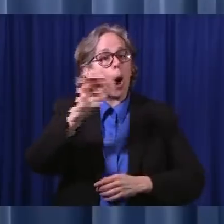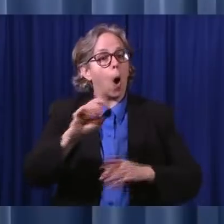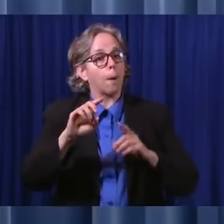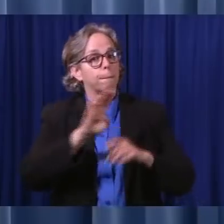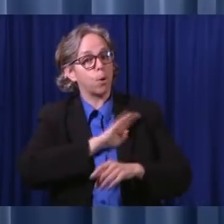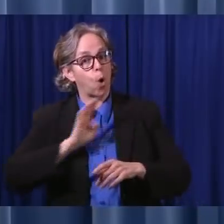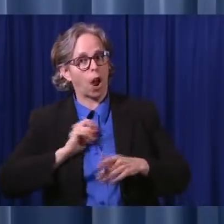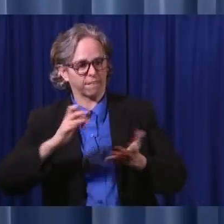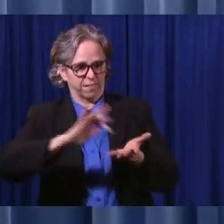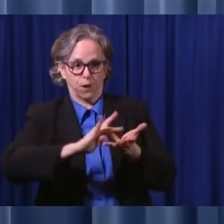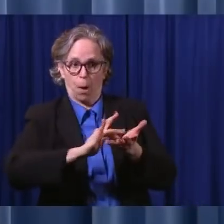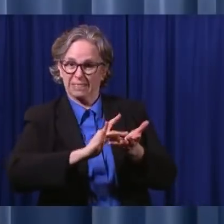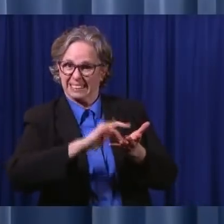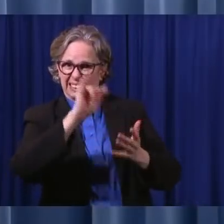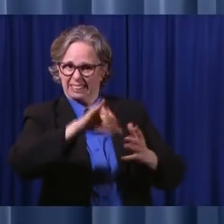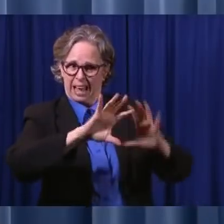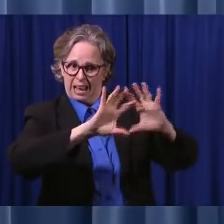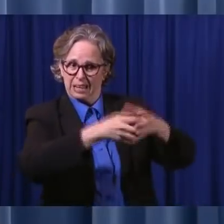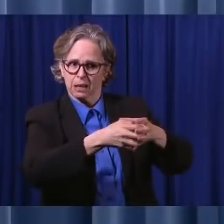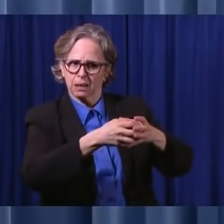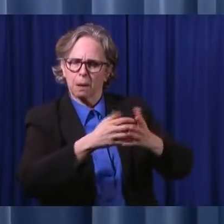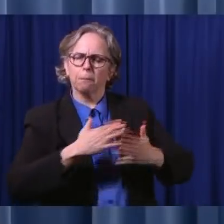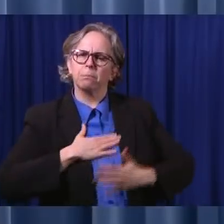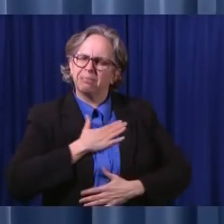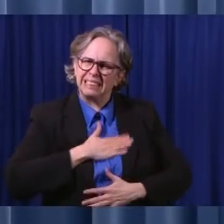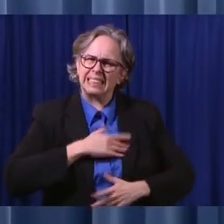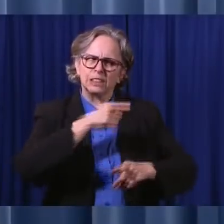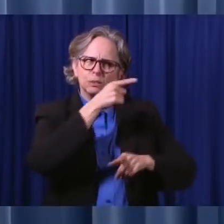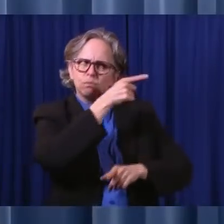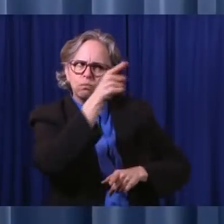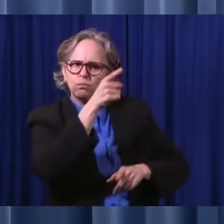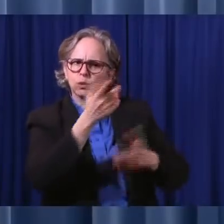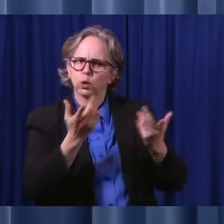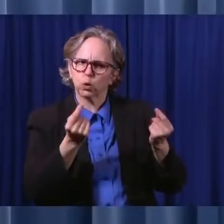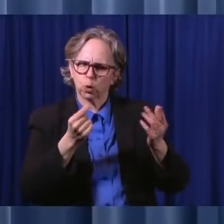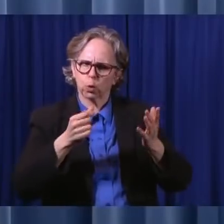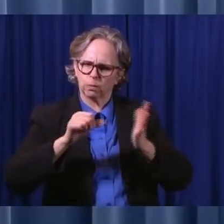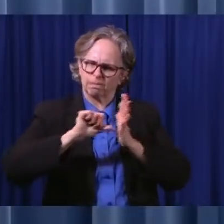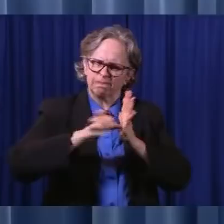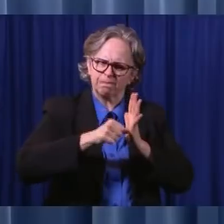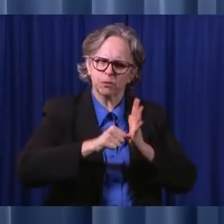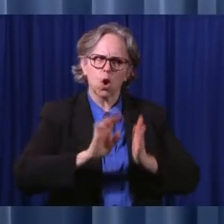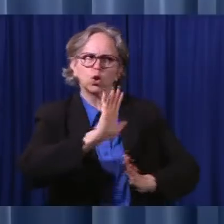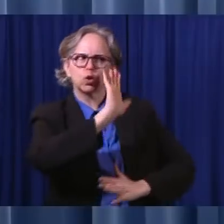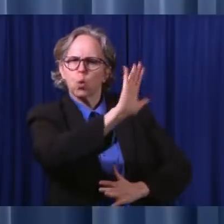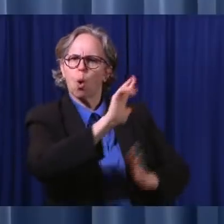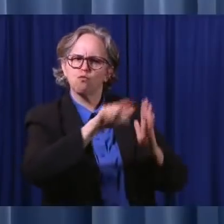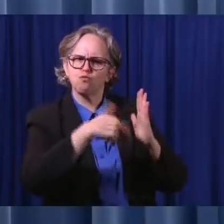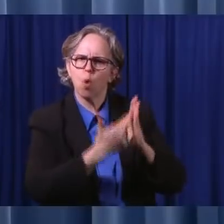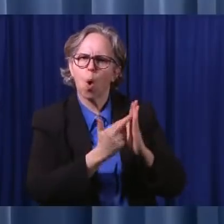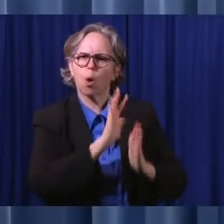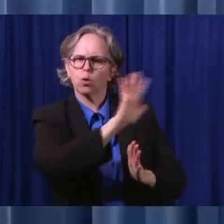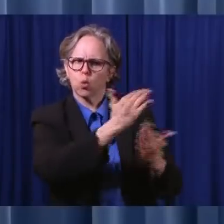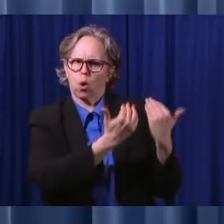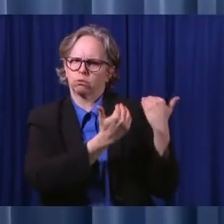SINGLE DAY. THAT'S WHY I ASK THE OHIO BOARD OF PHARMACY TO